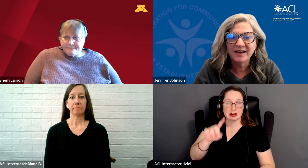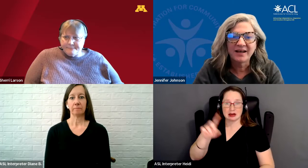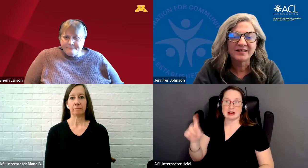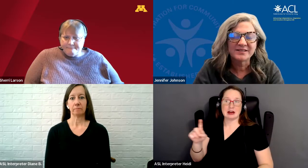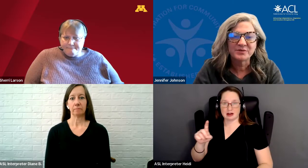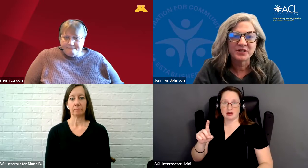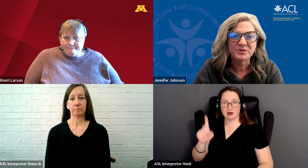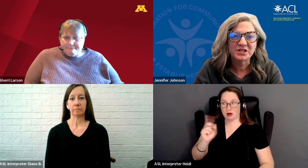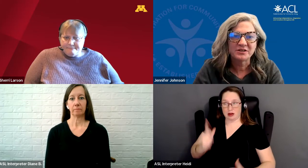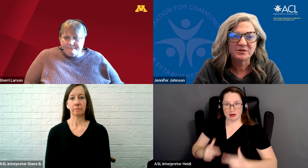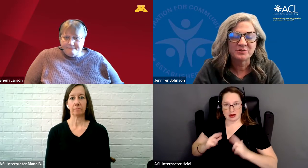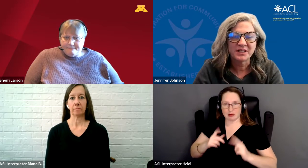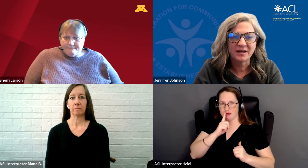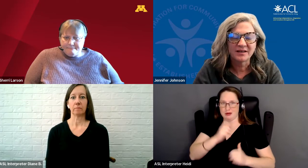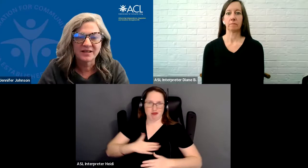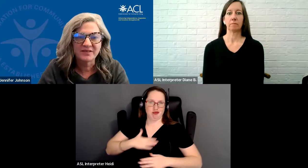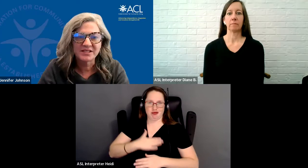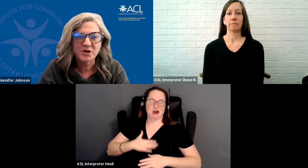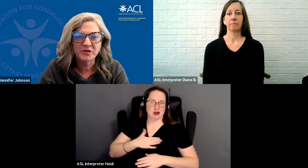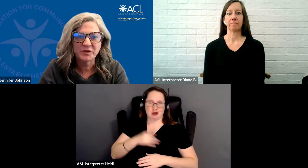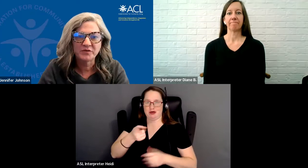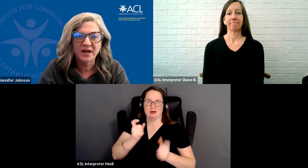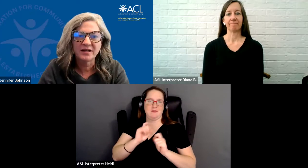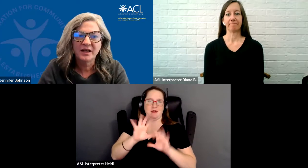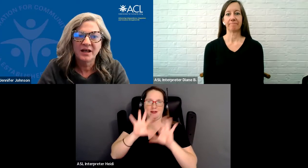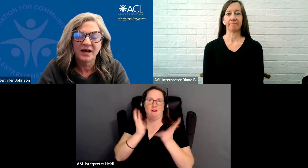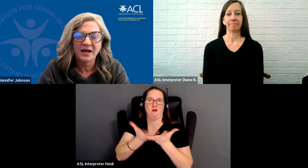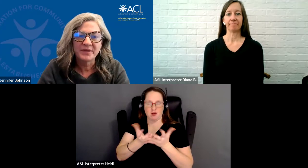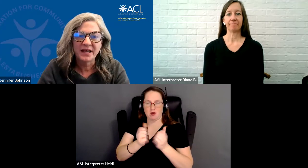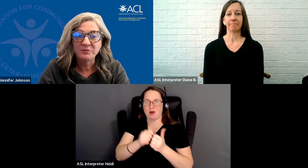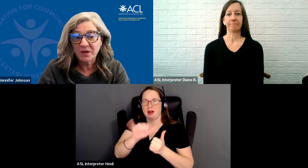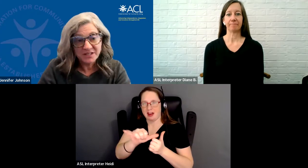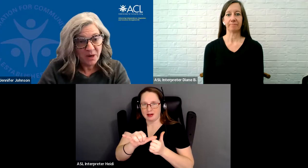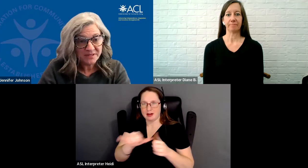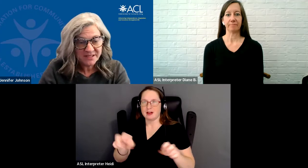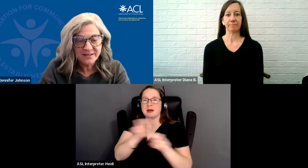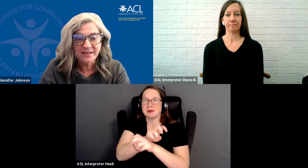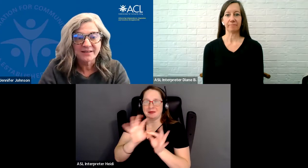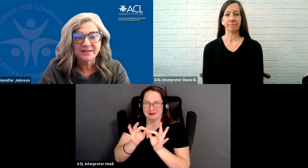and I really appreciate you giving us an overview of that and while it's promising that